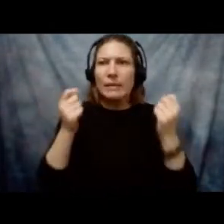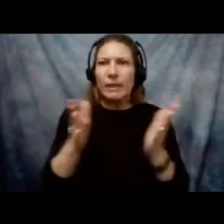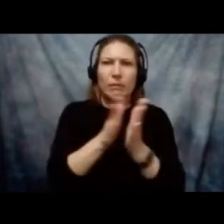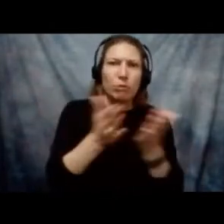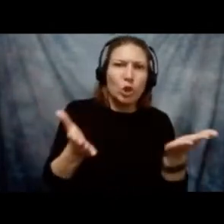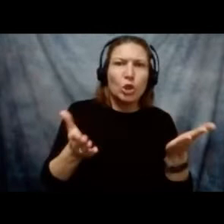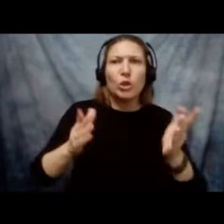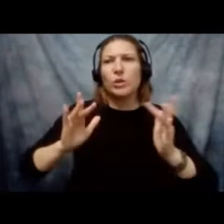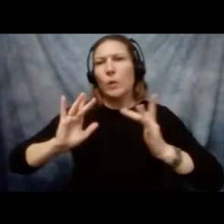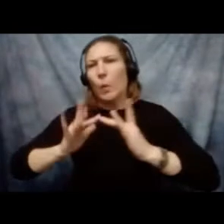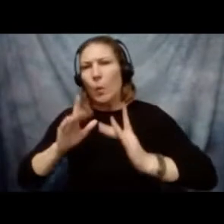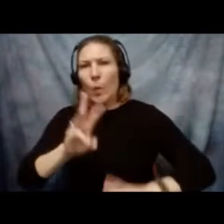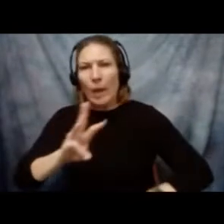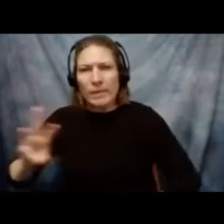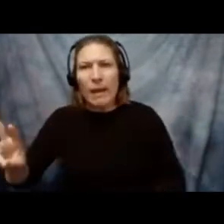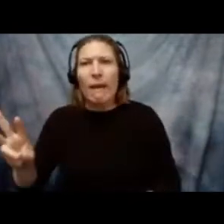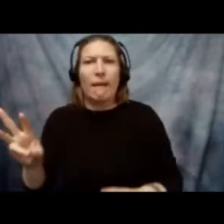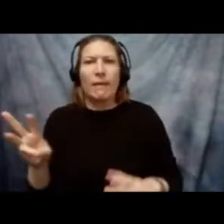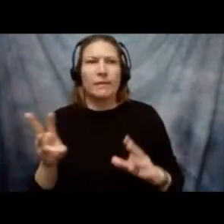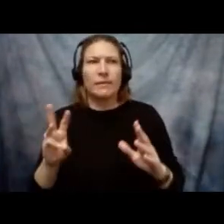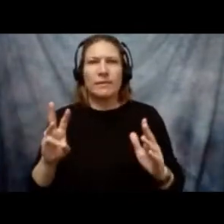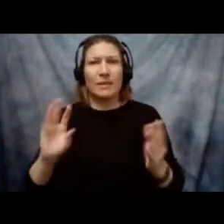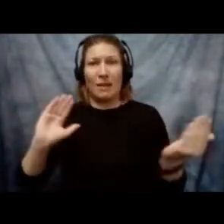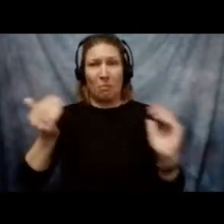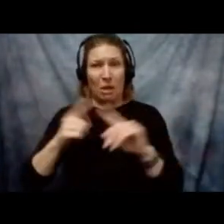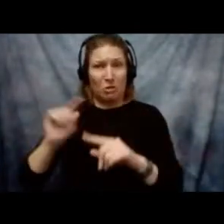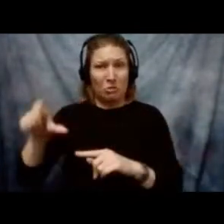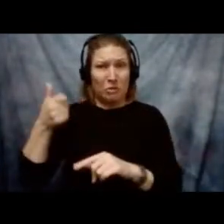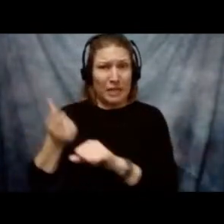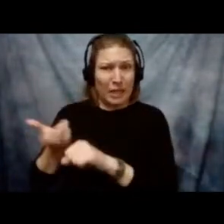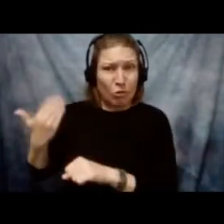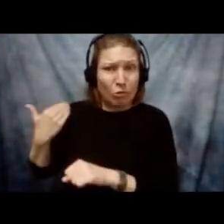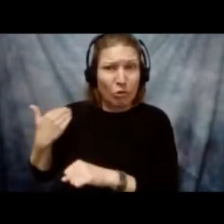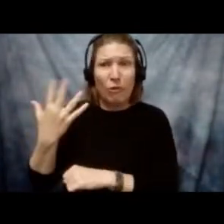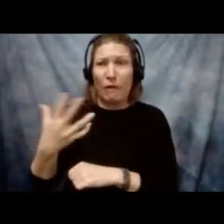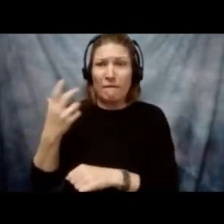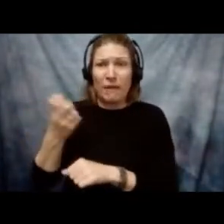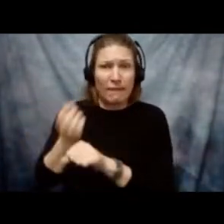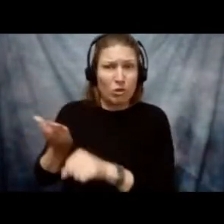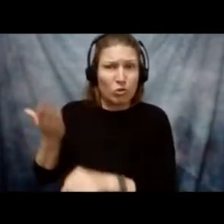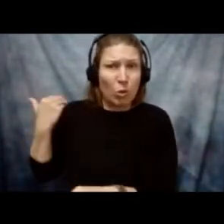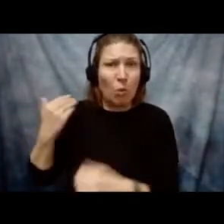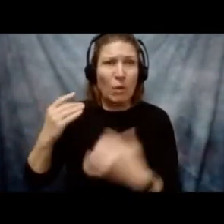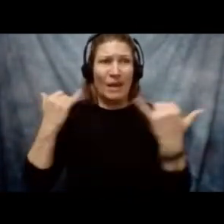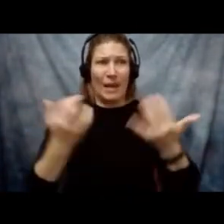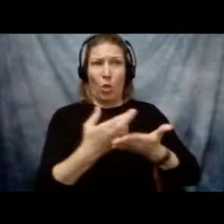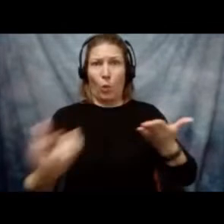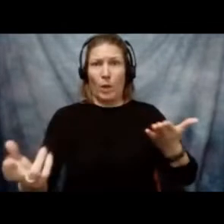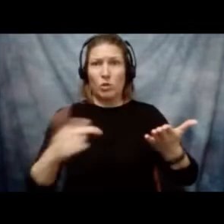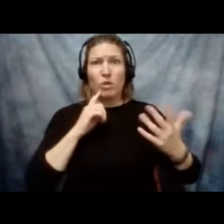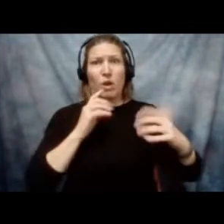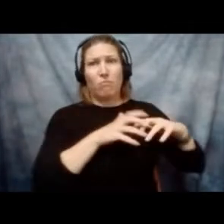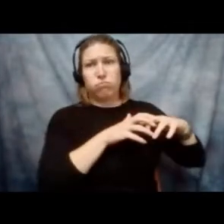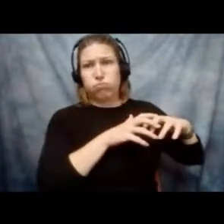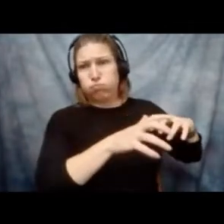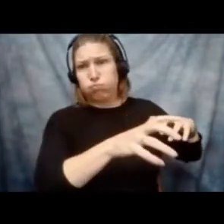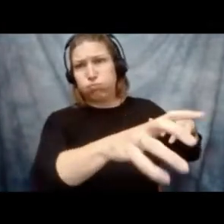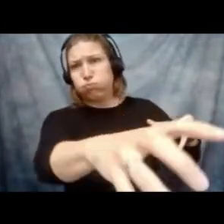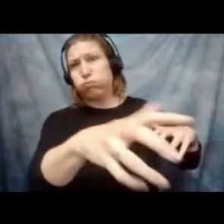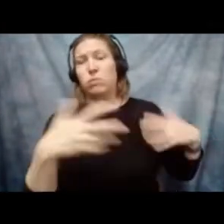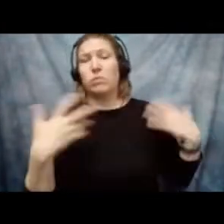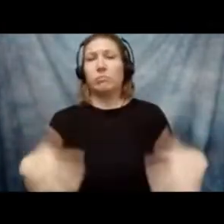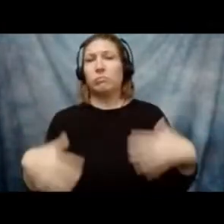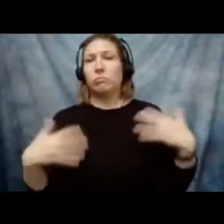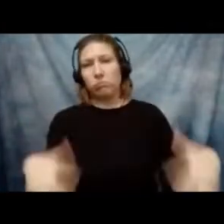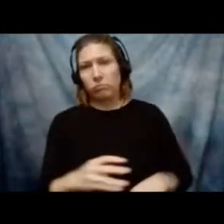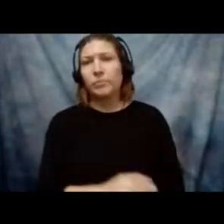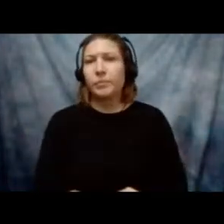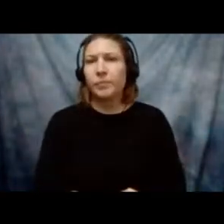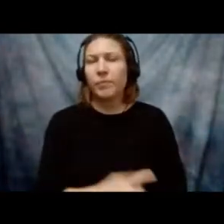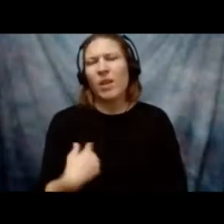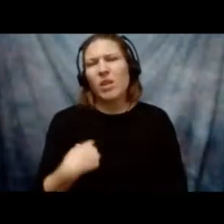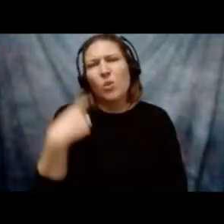ago and i think that um you can ask for help and get it don't don't be hesitant to do that and